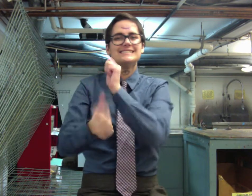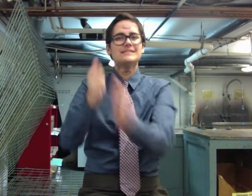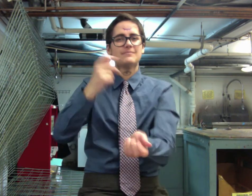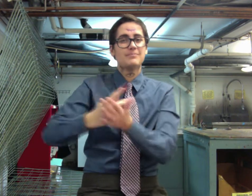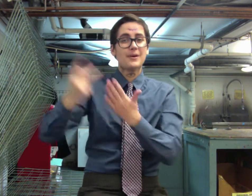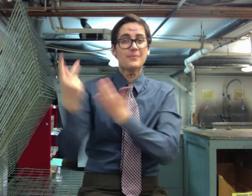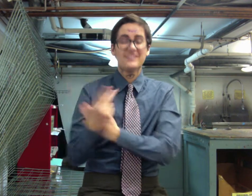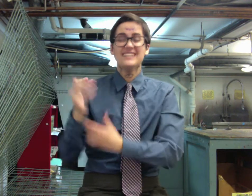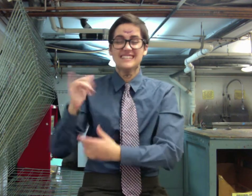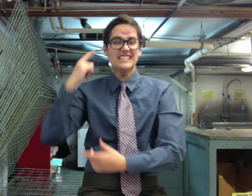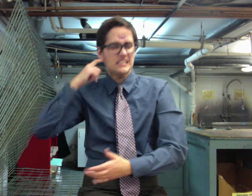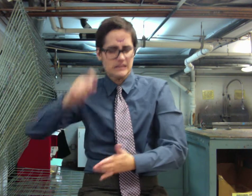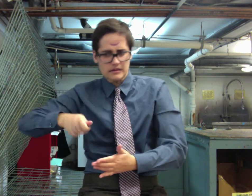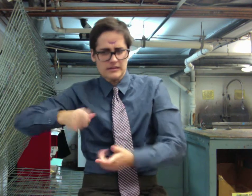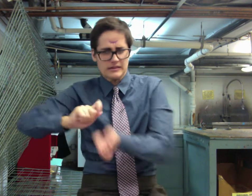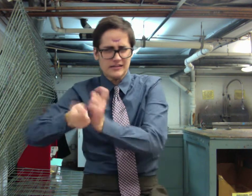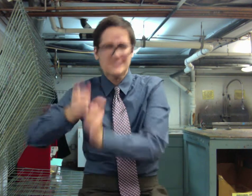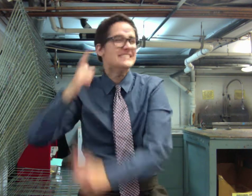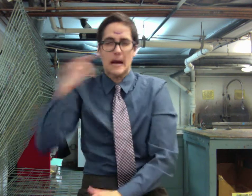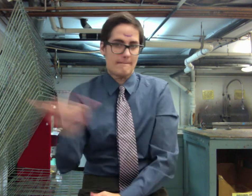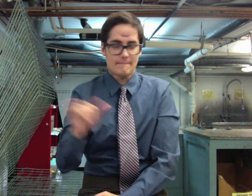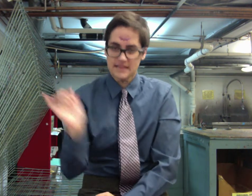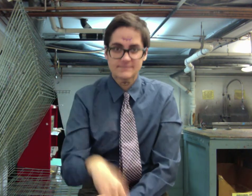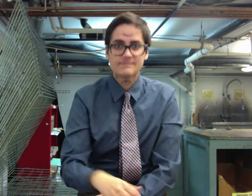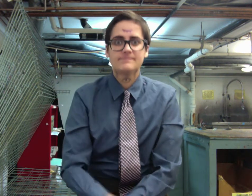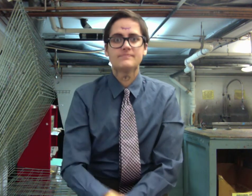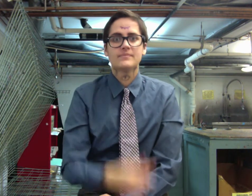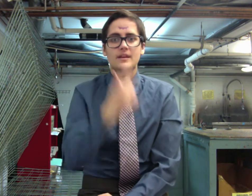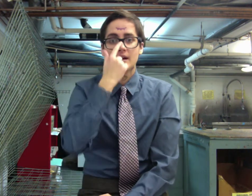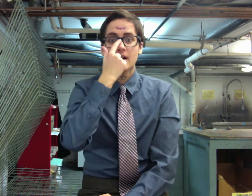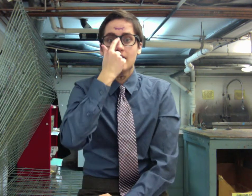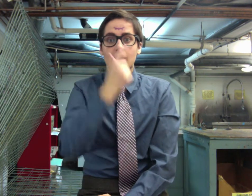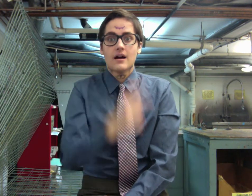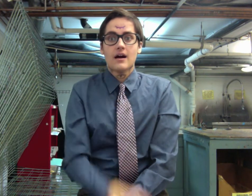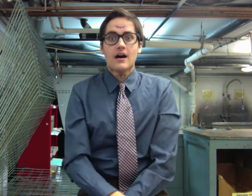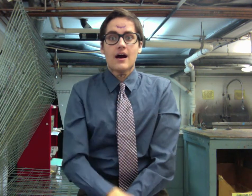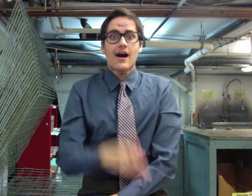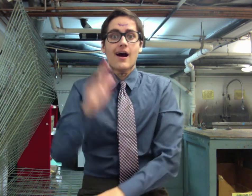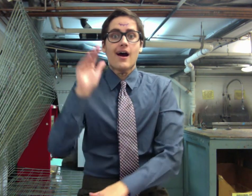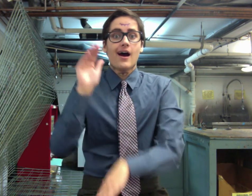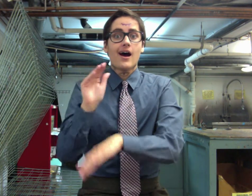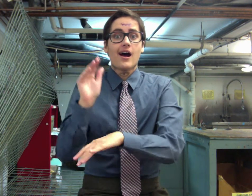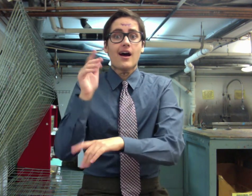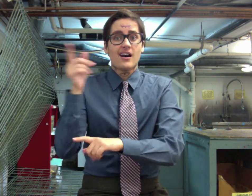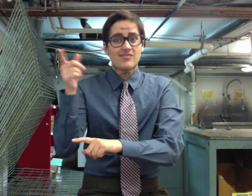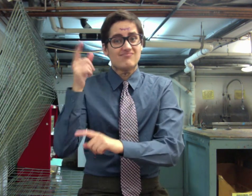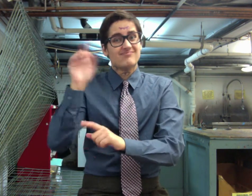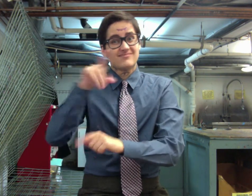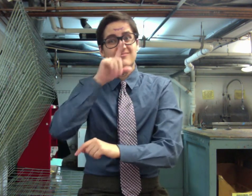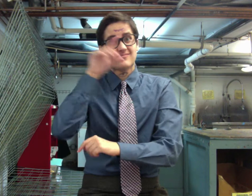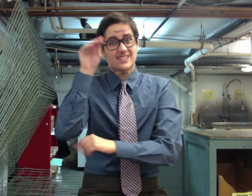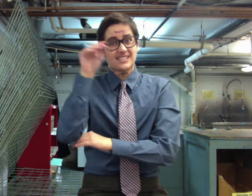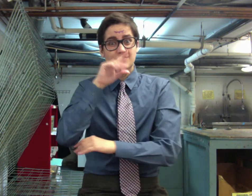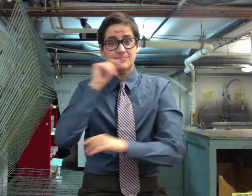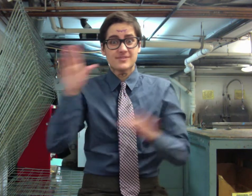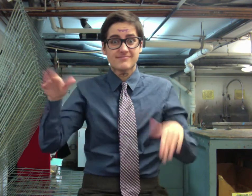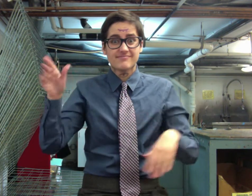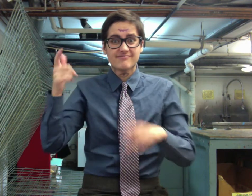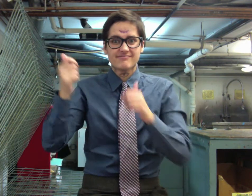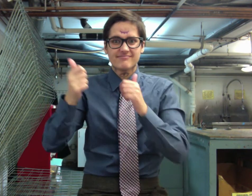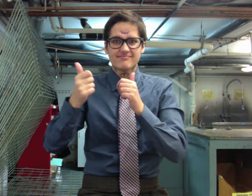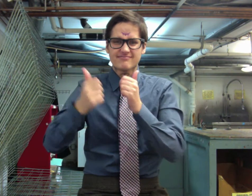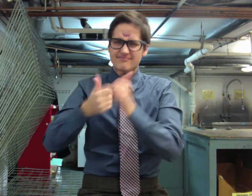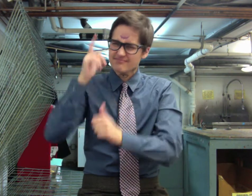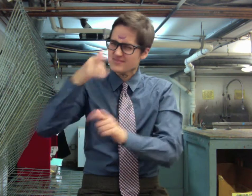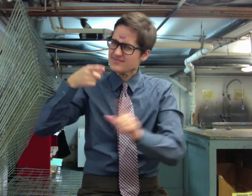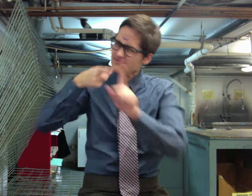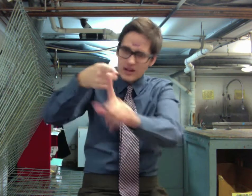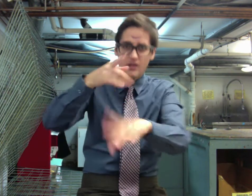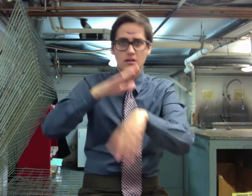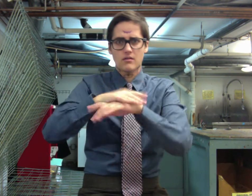easy to use audio editing software. The pteranodons mostly attacked women with